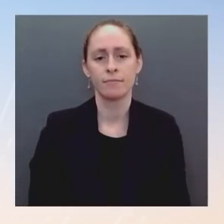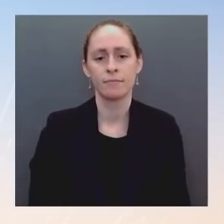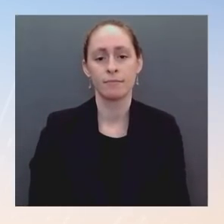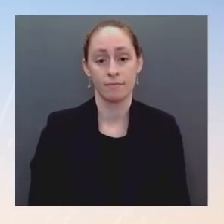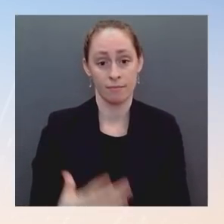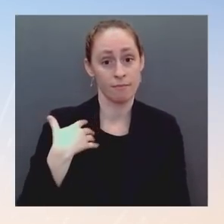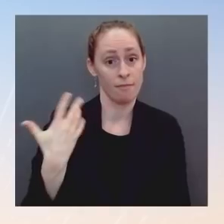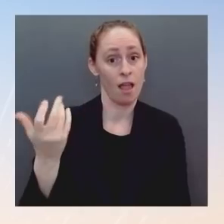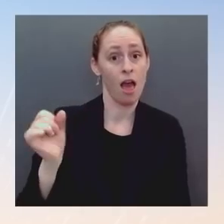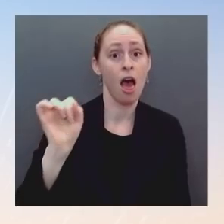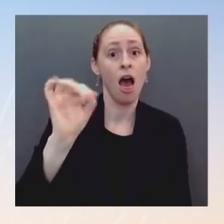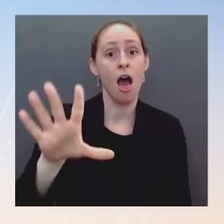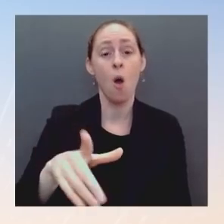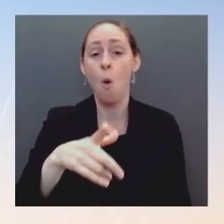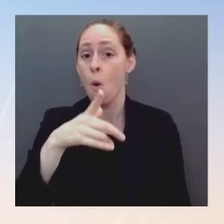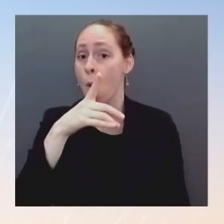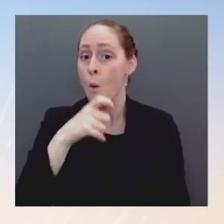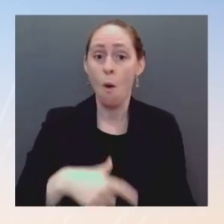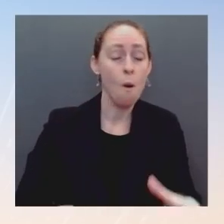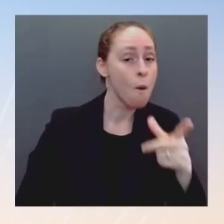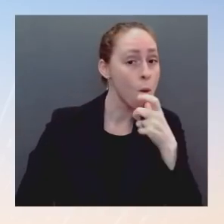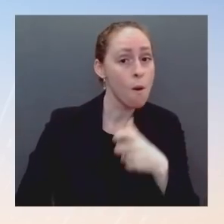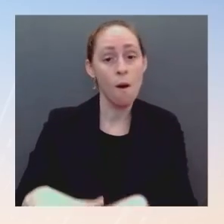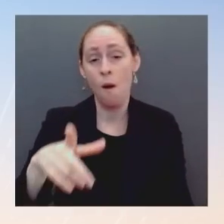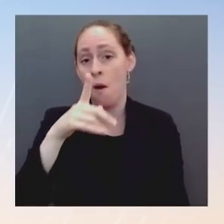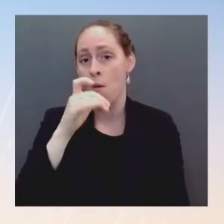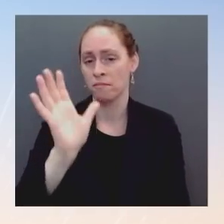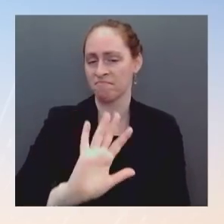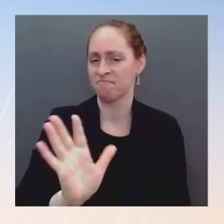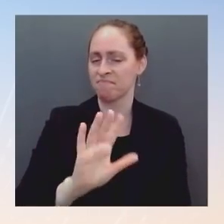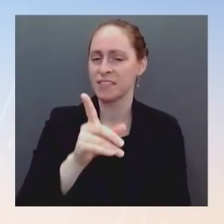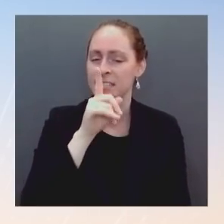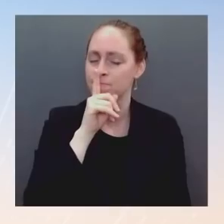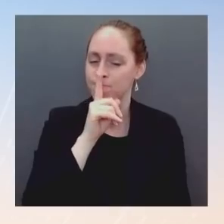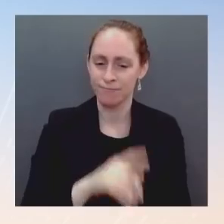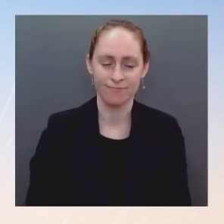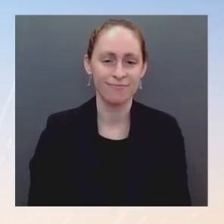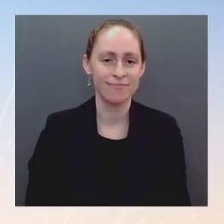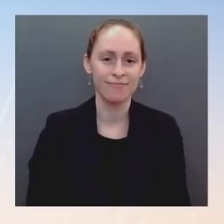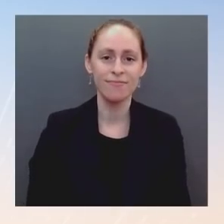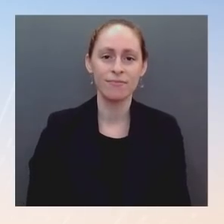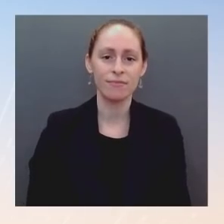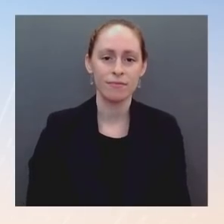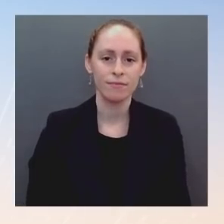The Press: Often, for this kind of process, there is a team appointed to work short term -- Ms. Psaki: Yeah. The Press: -- inside the White House